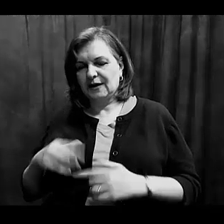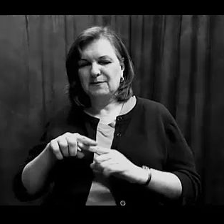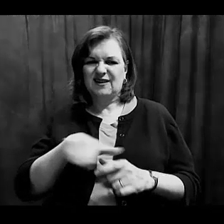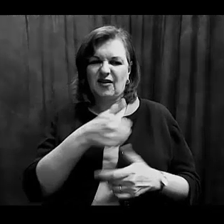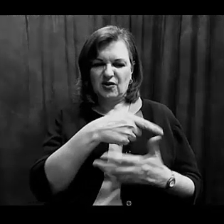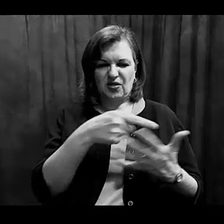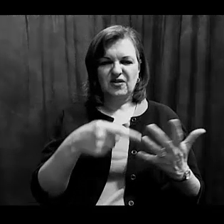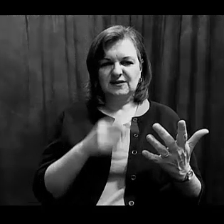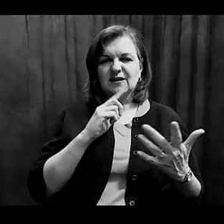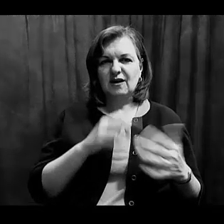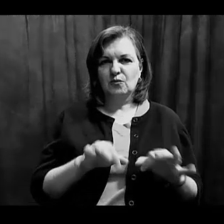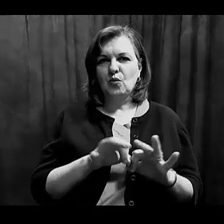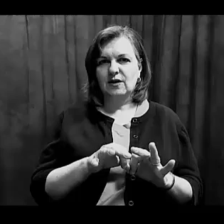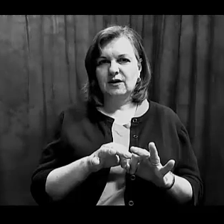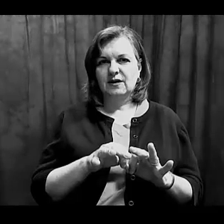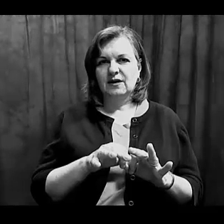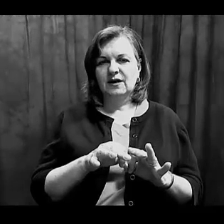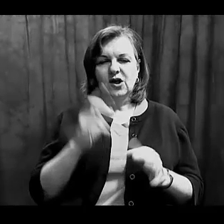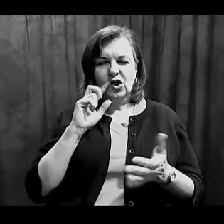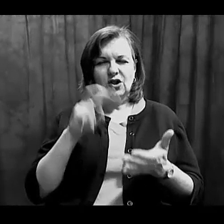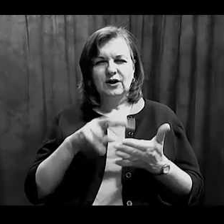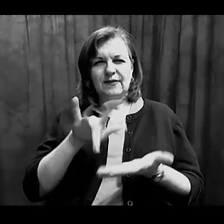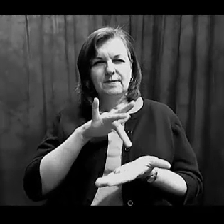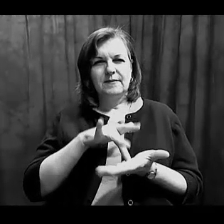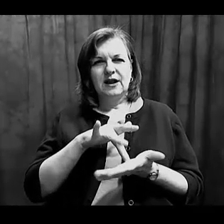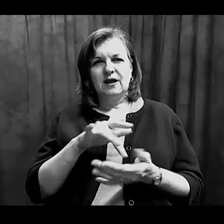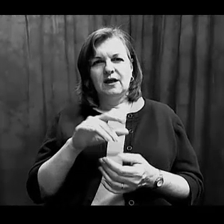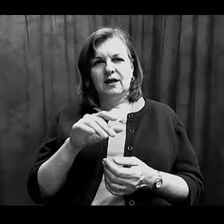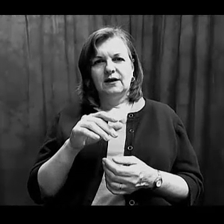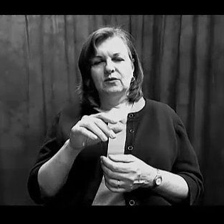but lots of these other things are - even these ones here in the middle